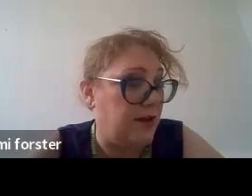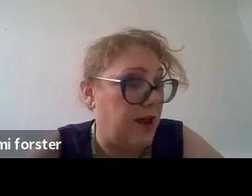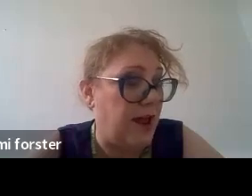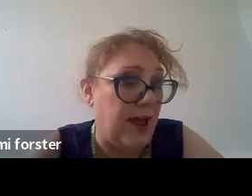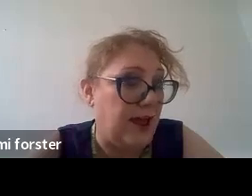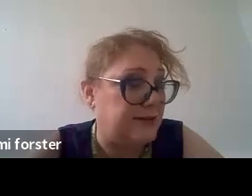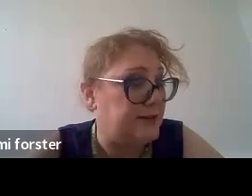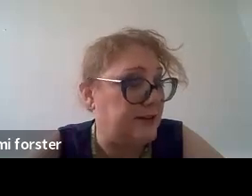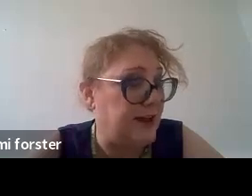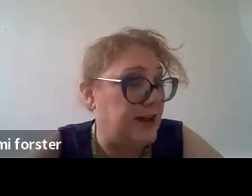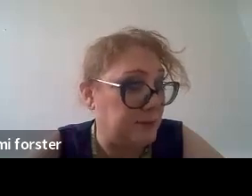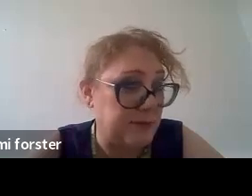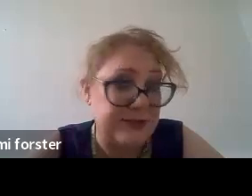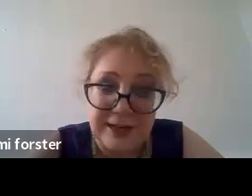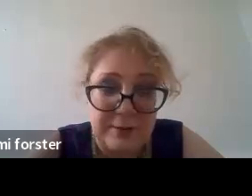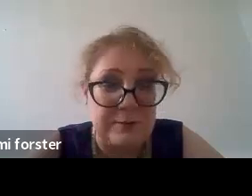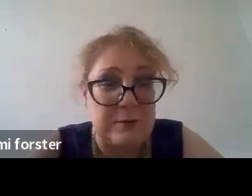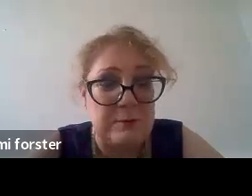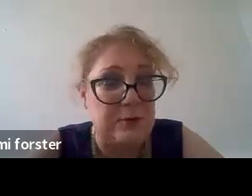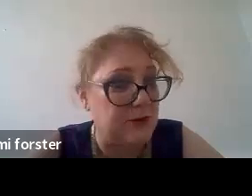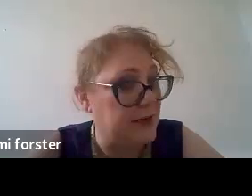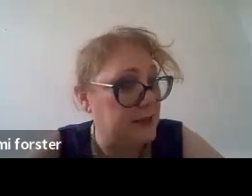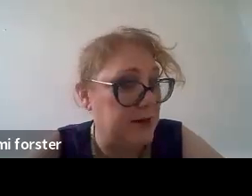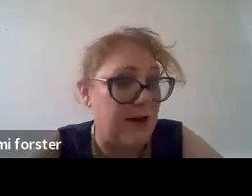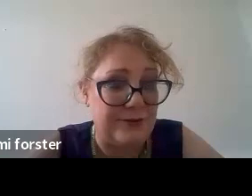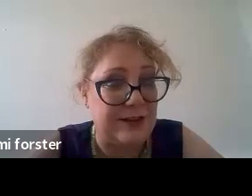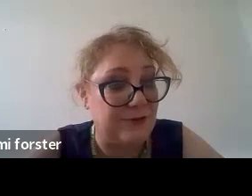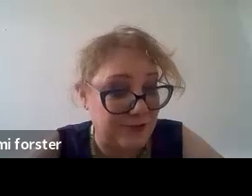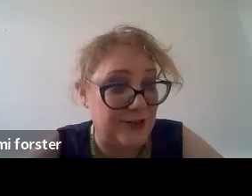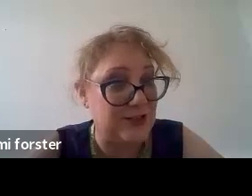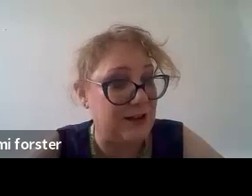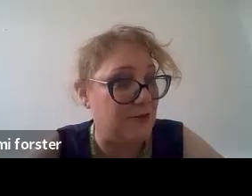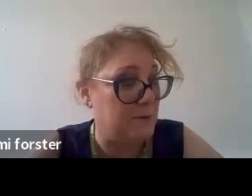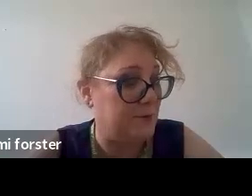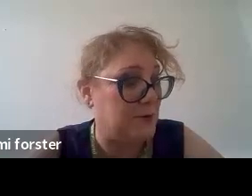and to ask people to come on board last minute after they've just finished their